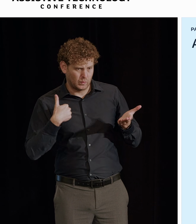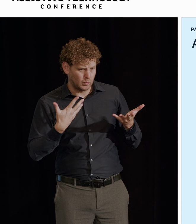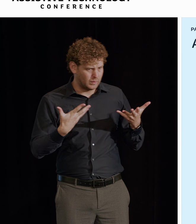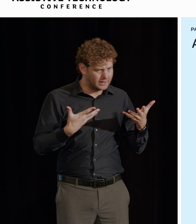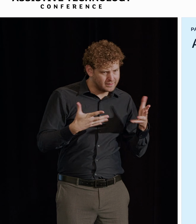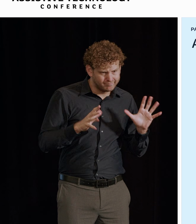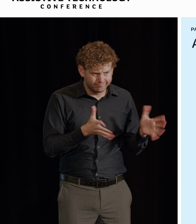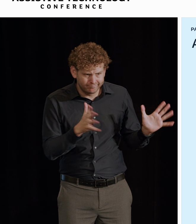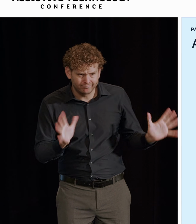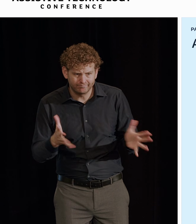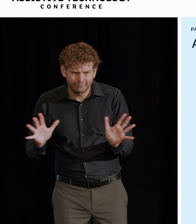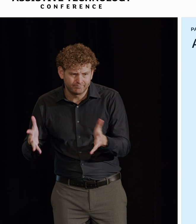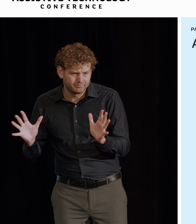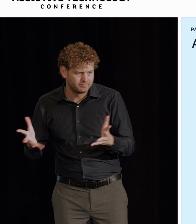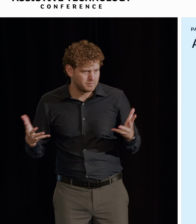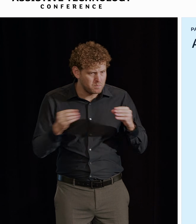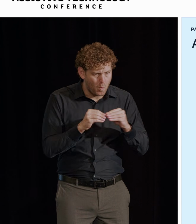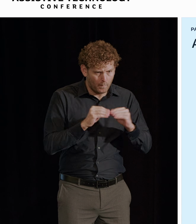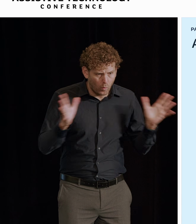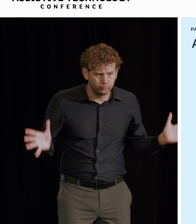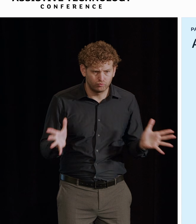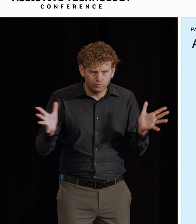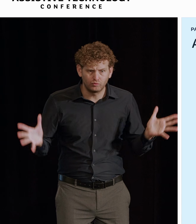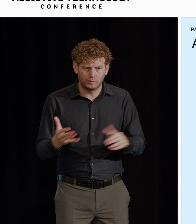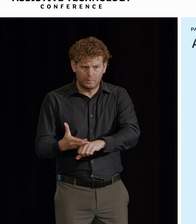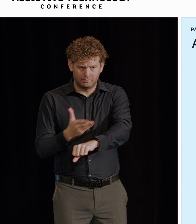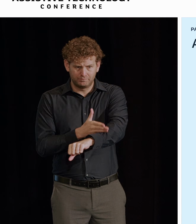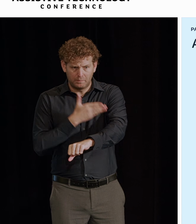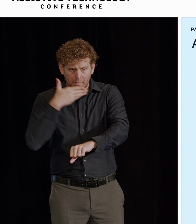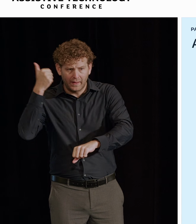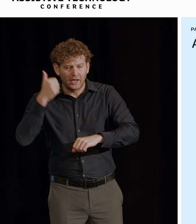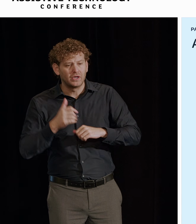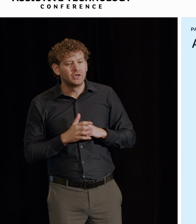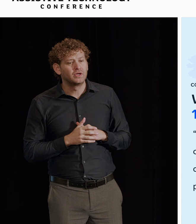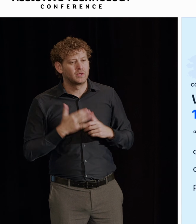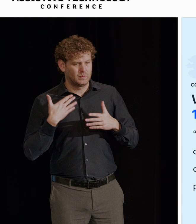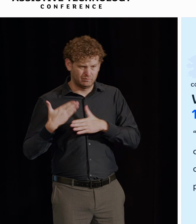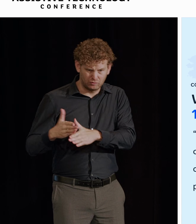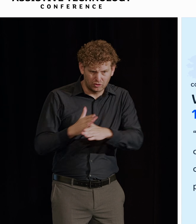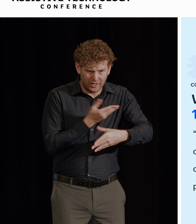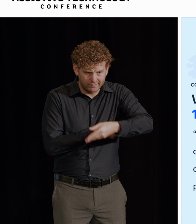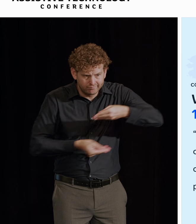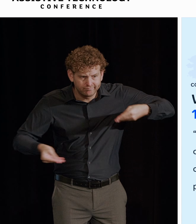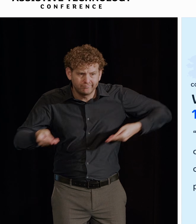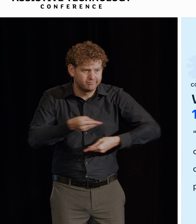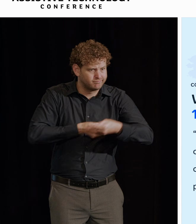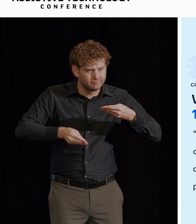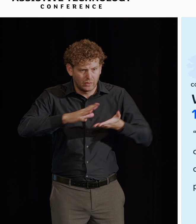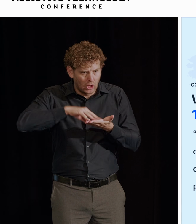better and move faster. The community deserves it. For users,